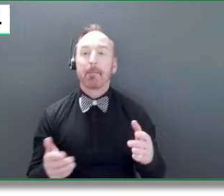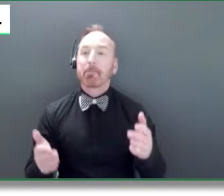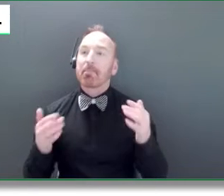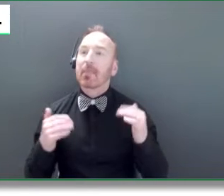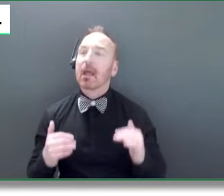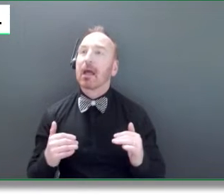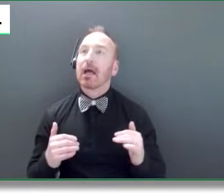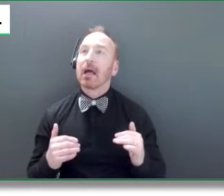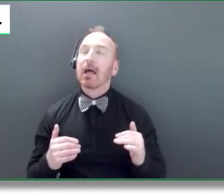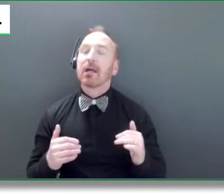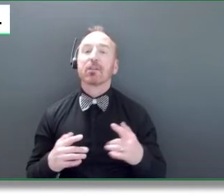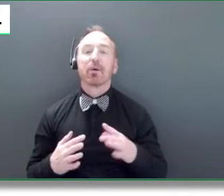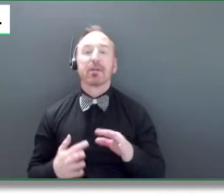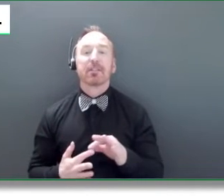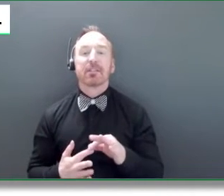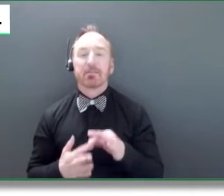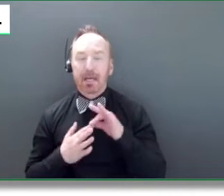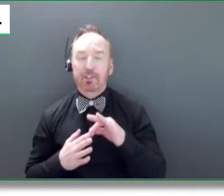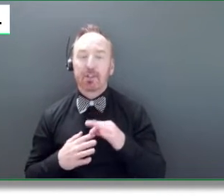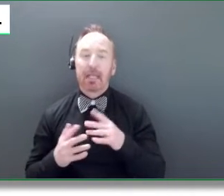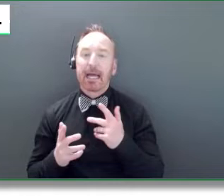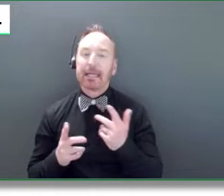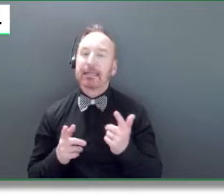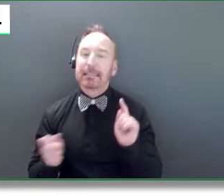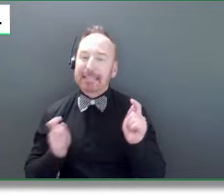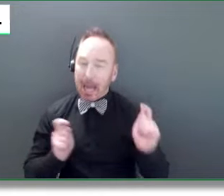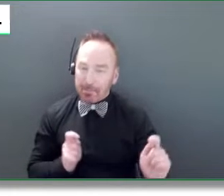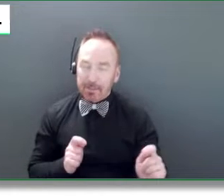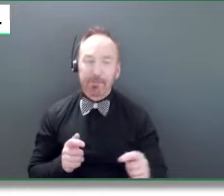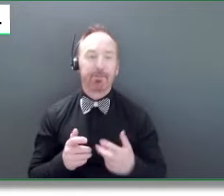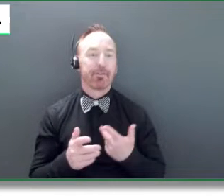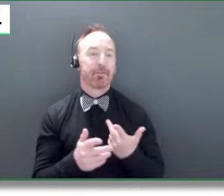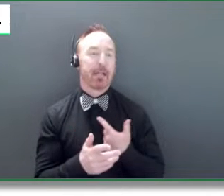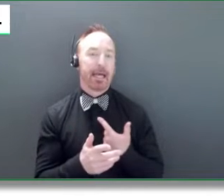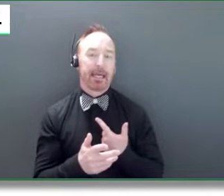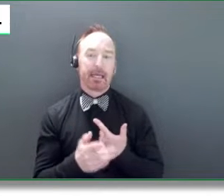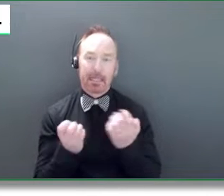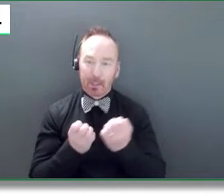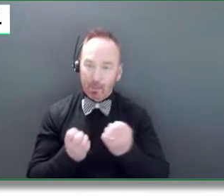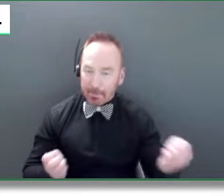panel today with the trail rider and some of the other adaptive equipment